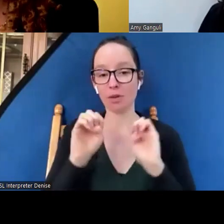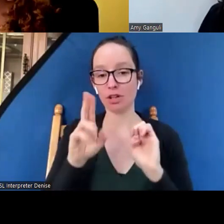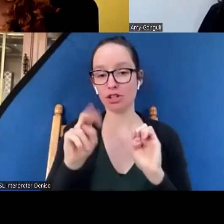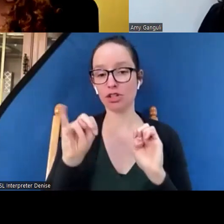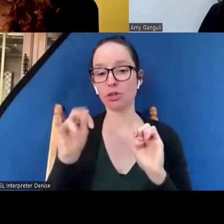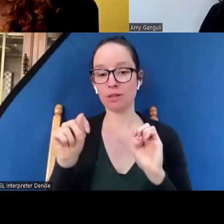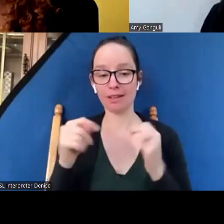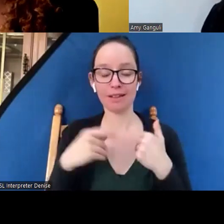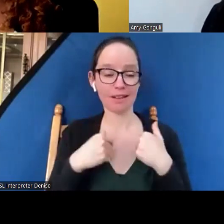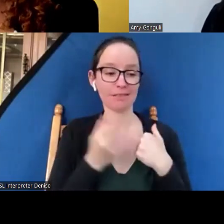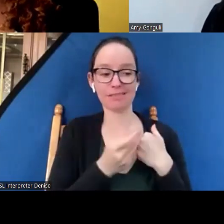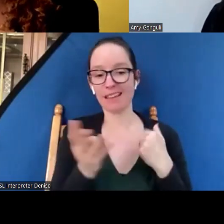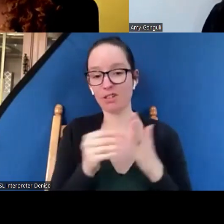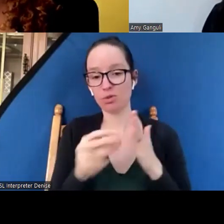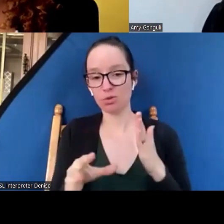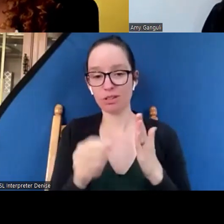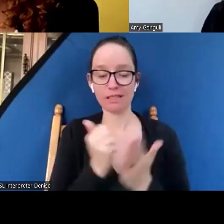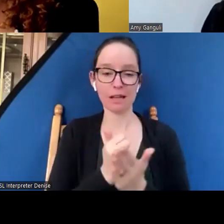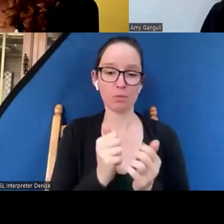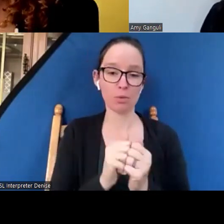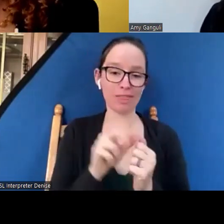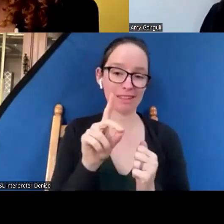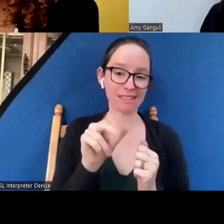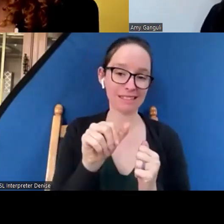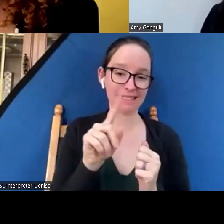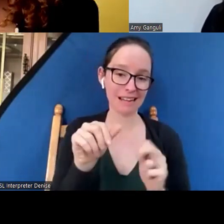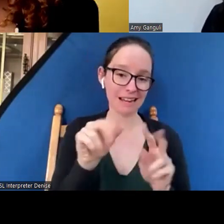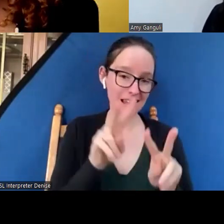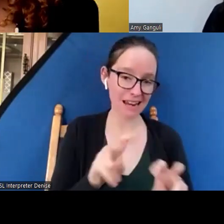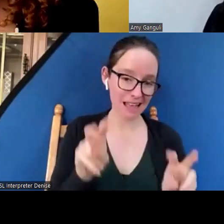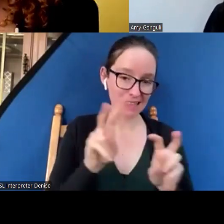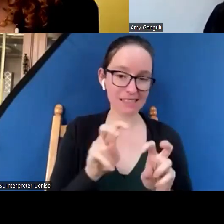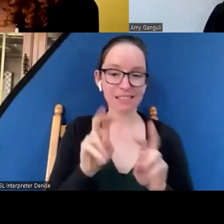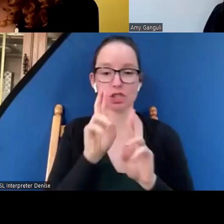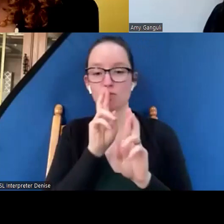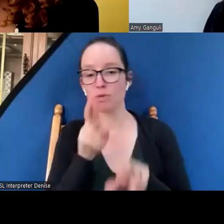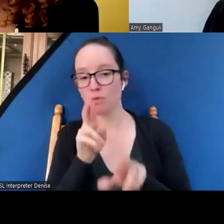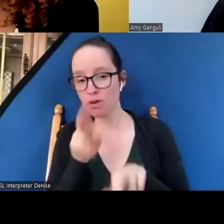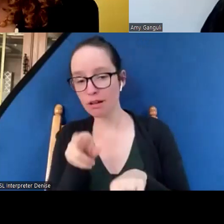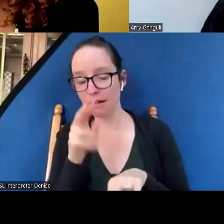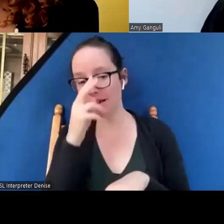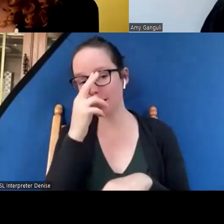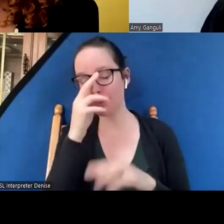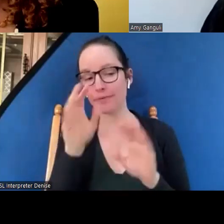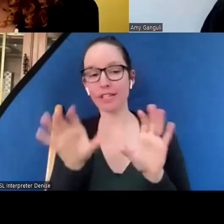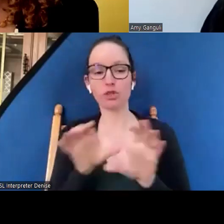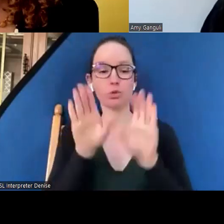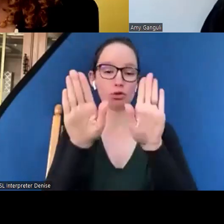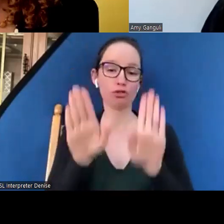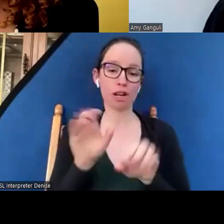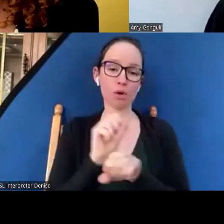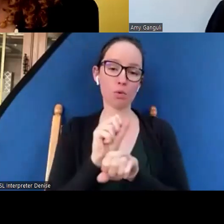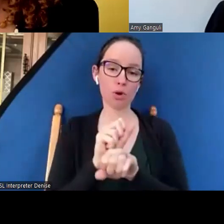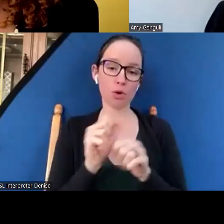analysis and reporting and also to do really great work around facilitation. We help them build those skills.